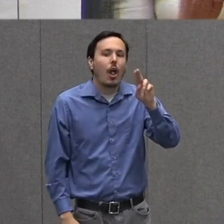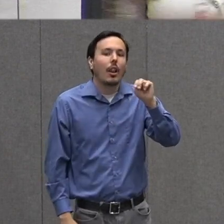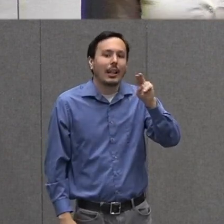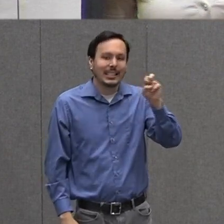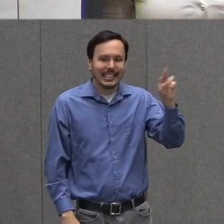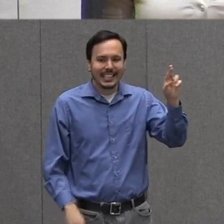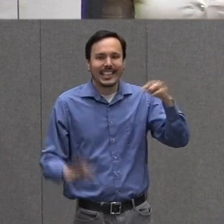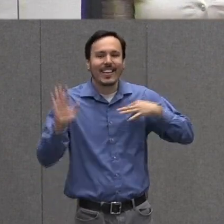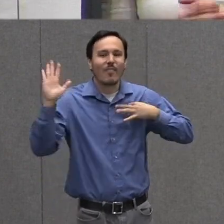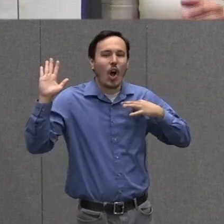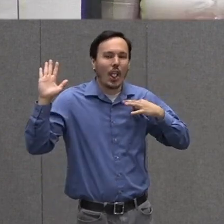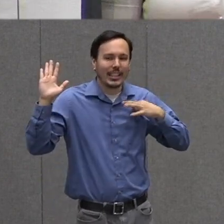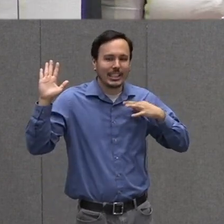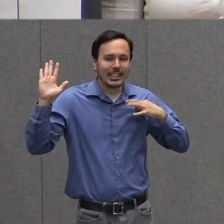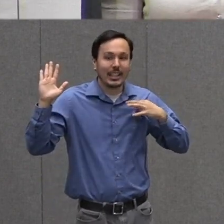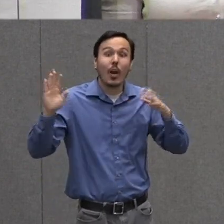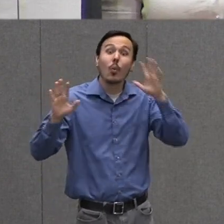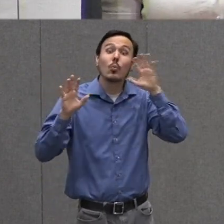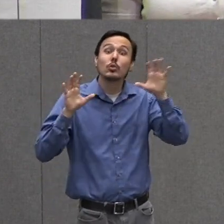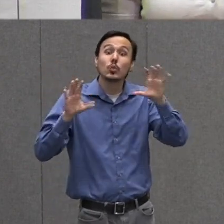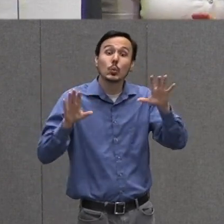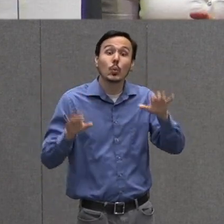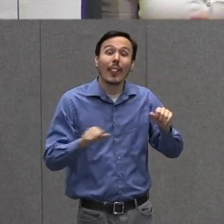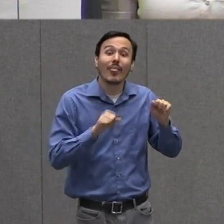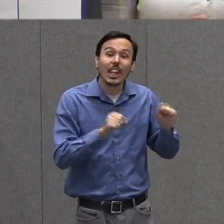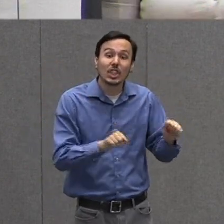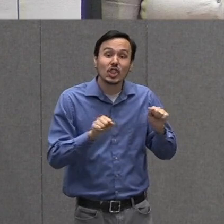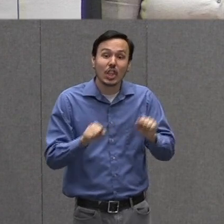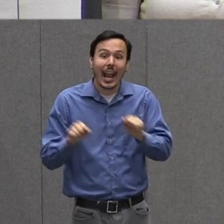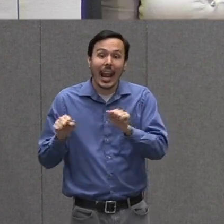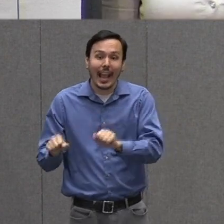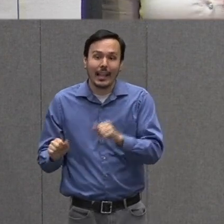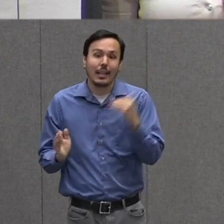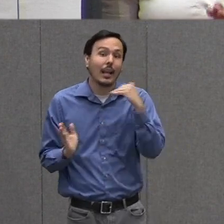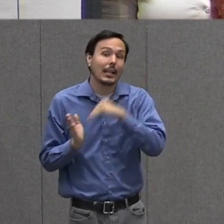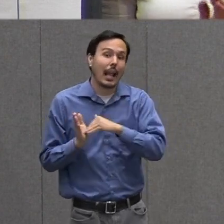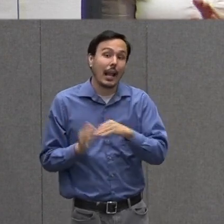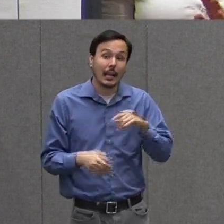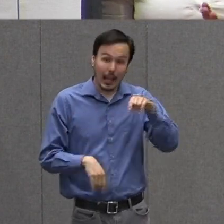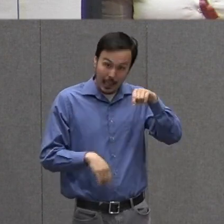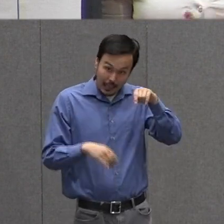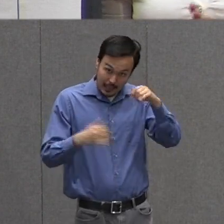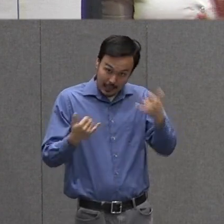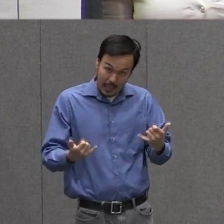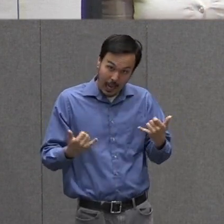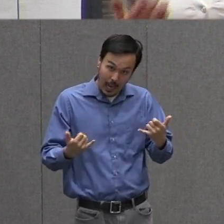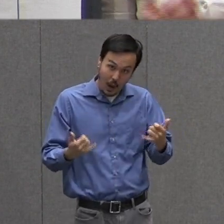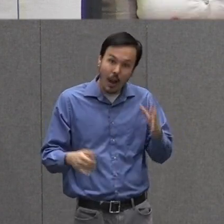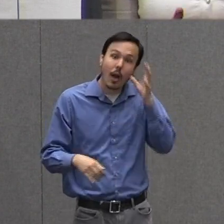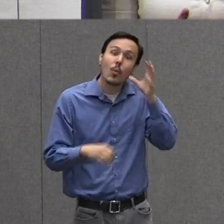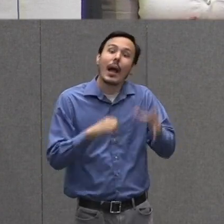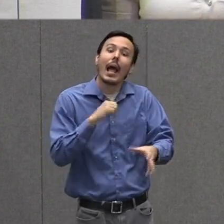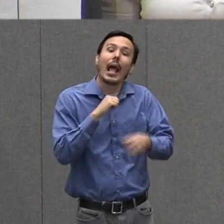We're going to do the chant again. This time I'm going to add in movement